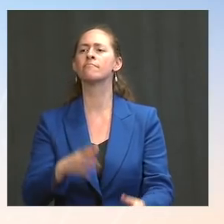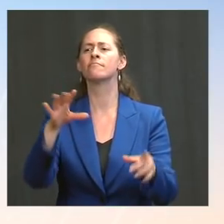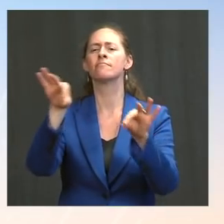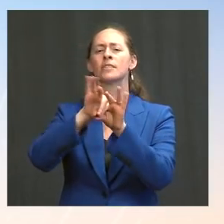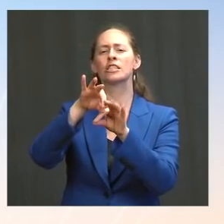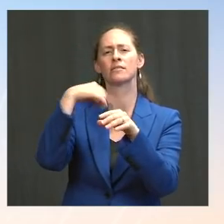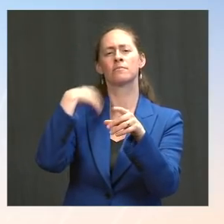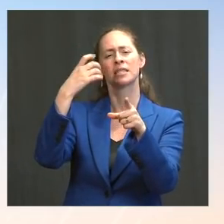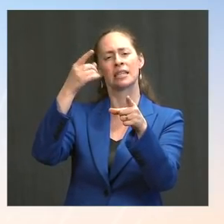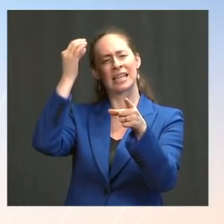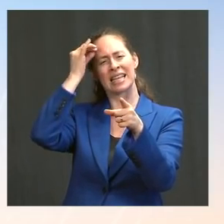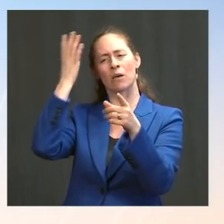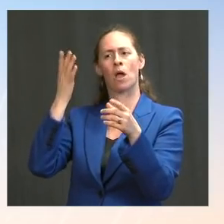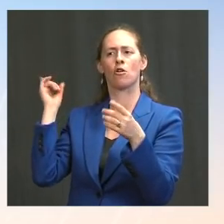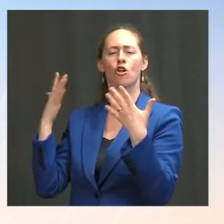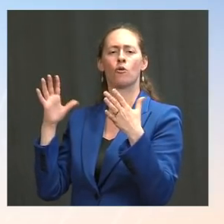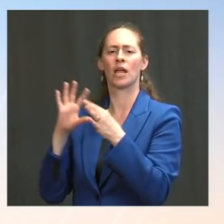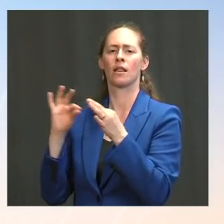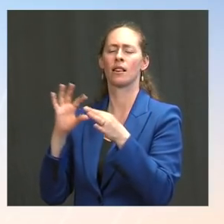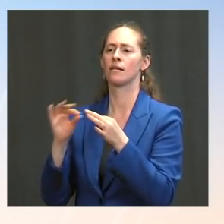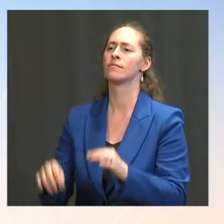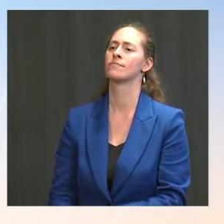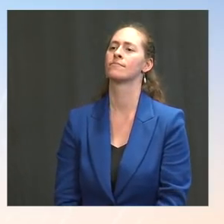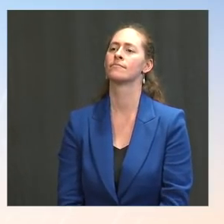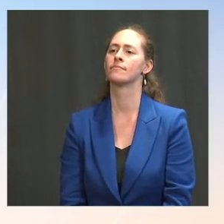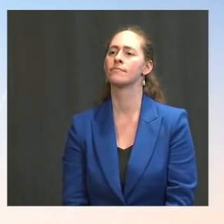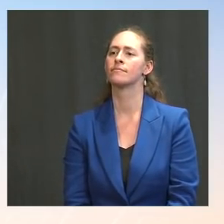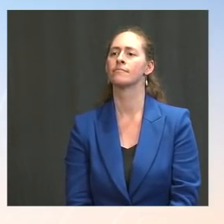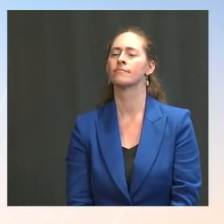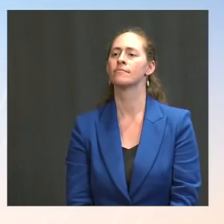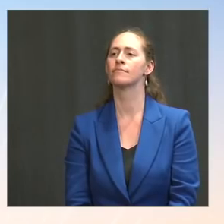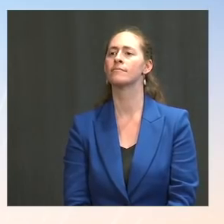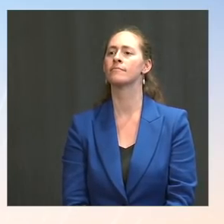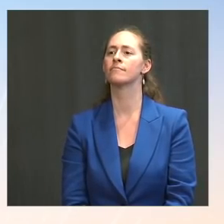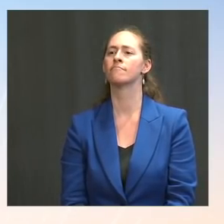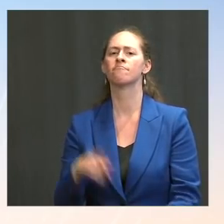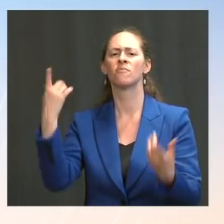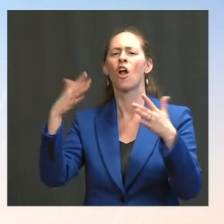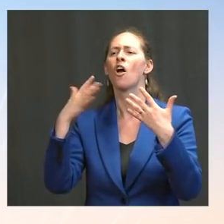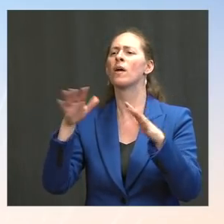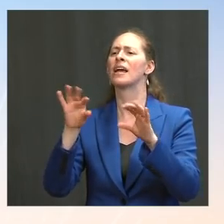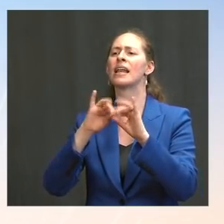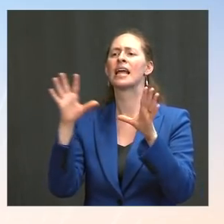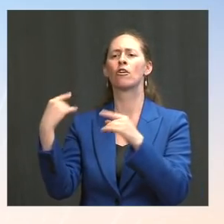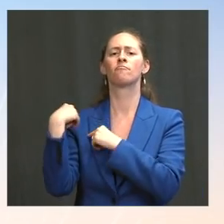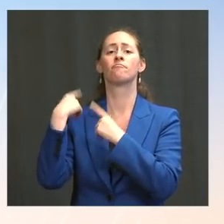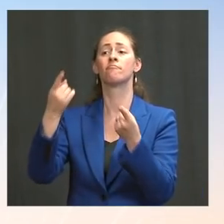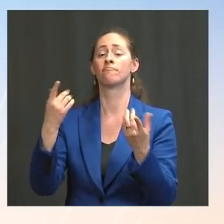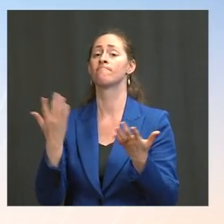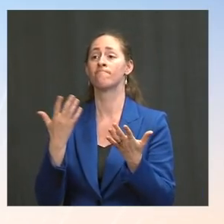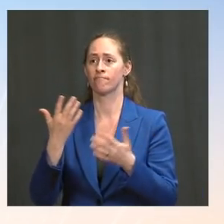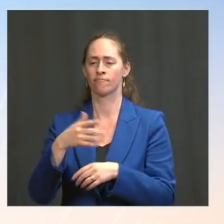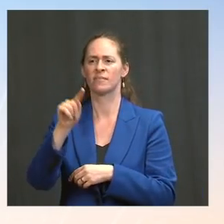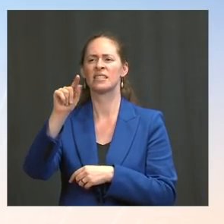First, when he announced our drawdown, he made clear that the Taliban would have been shooting at U.S. troops again after May 1st.